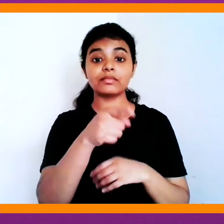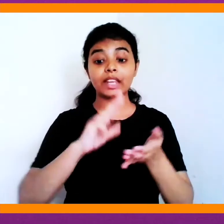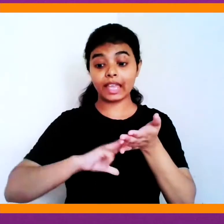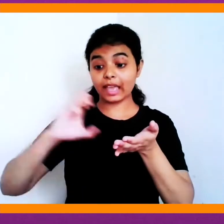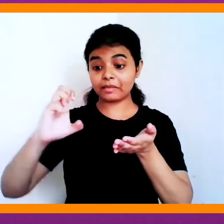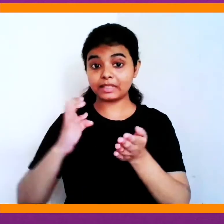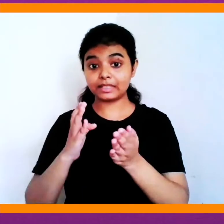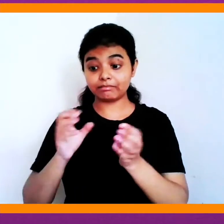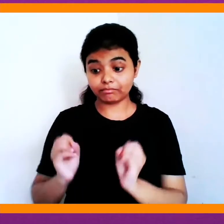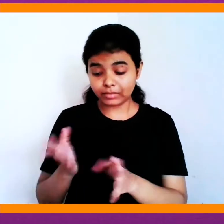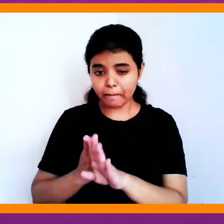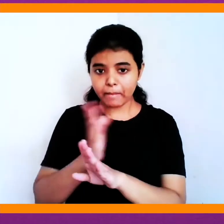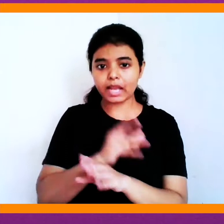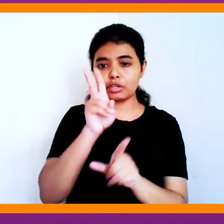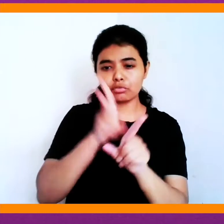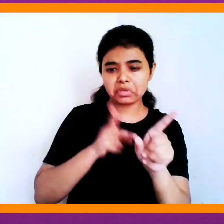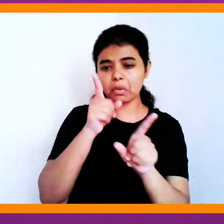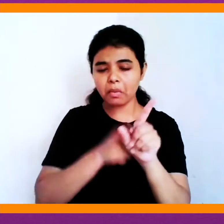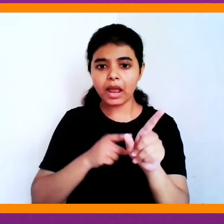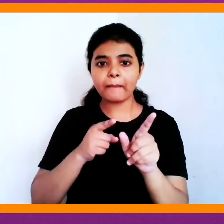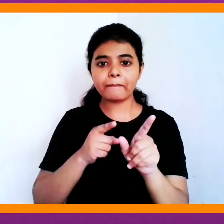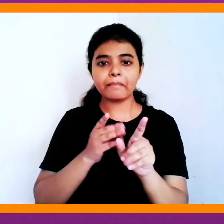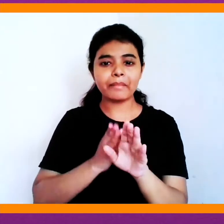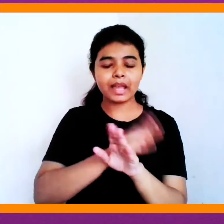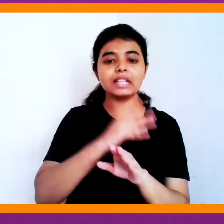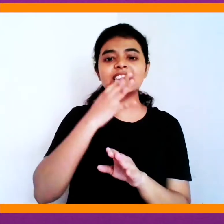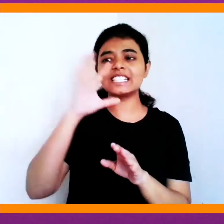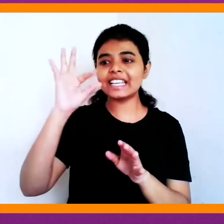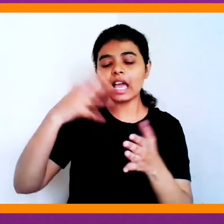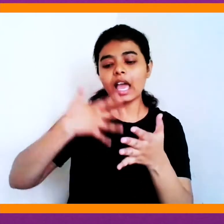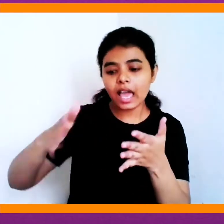discharge about one or two years before this going to have their periods and finally the periods